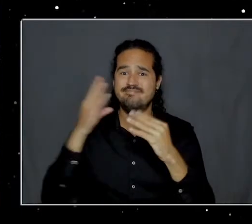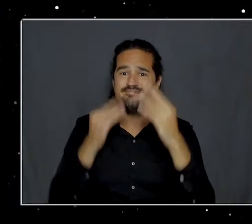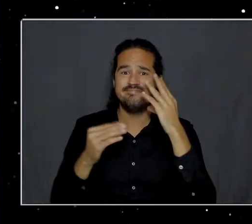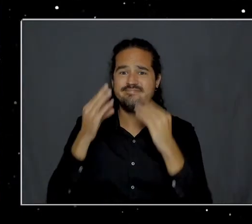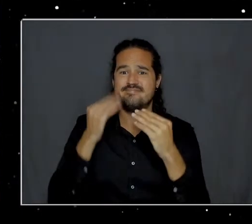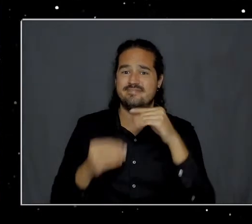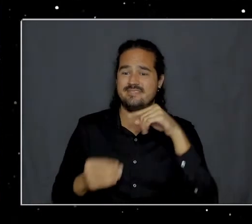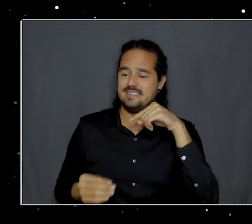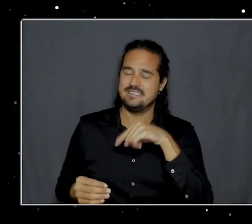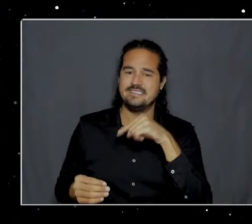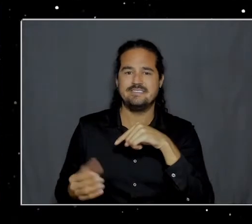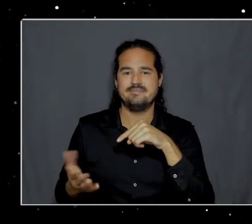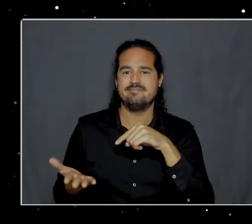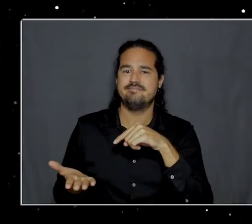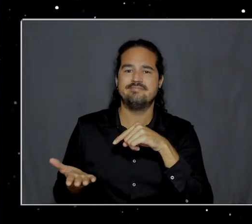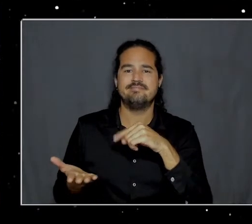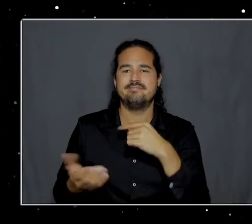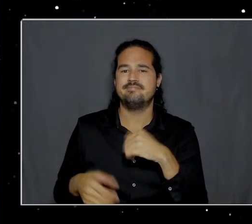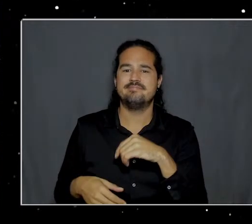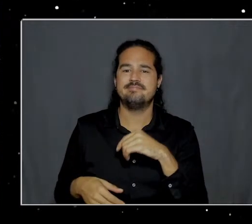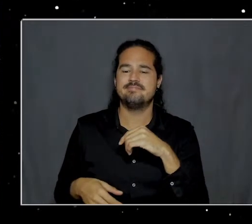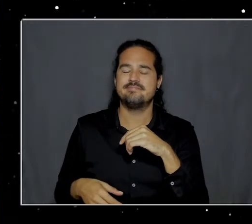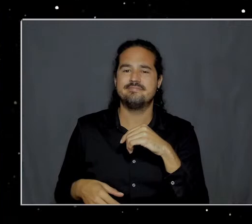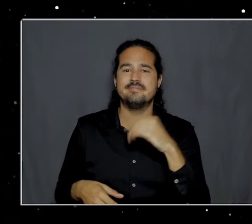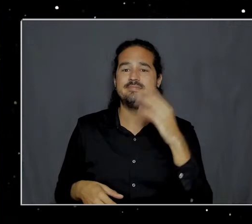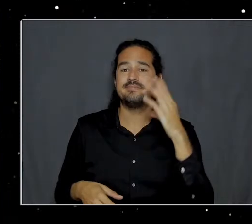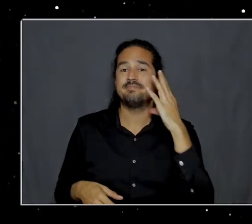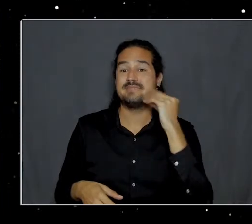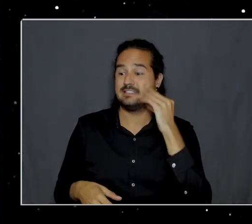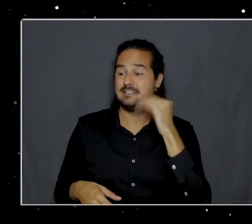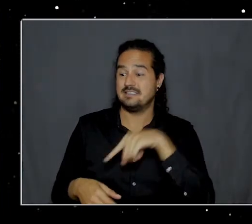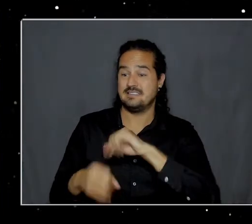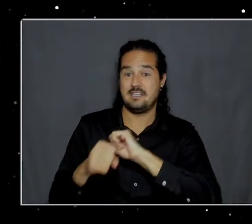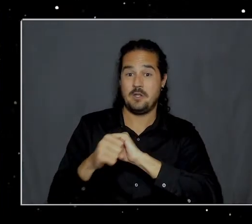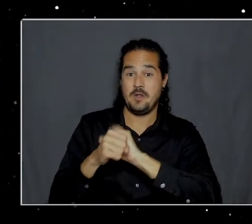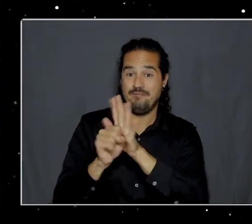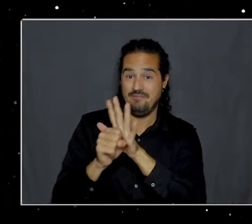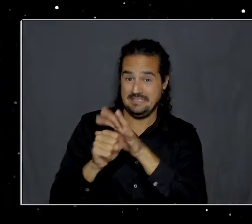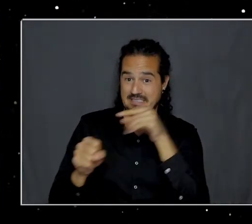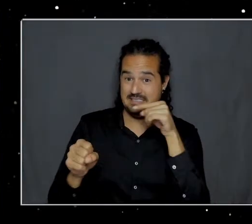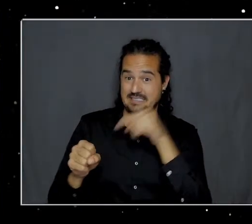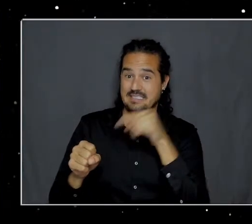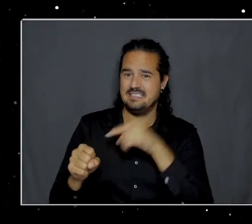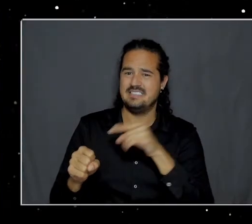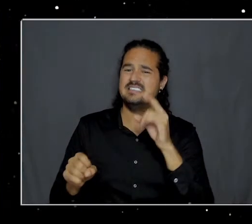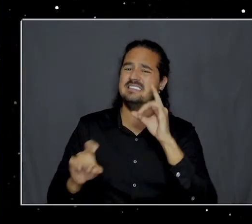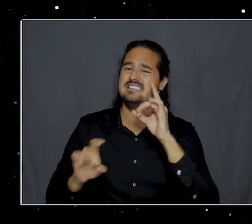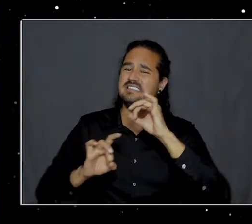AND SO, AS I REFLECT BACK ON 2020, AND FRANKLY NOW, MOST OF 2021, WE HAVE EXPERIENCED THIS